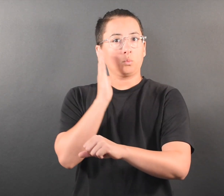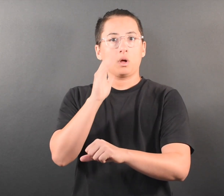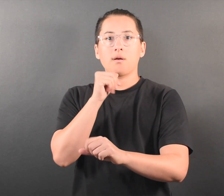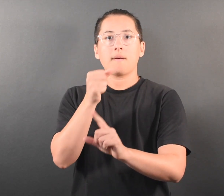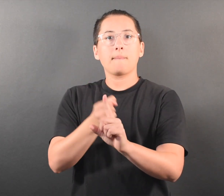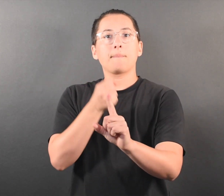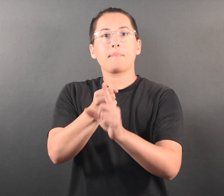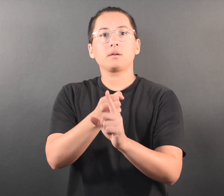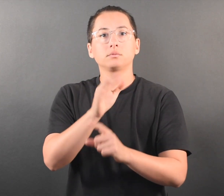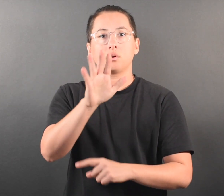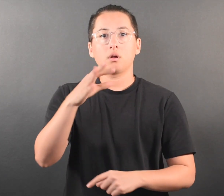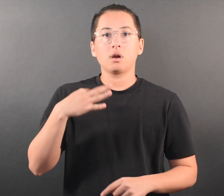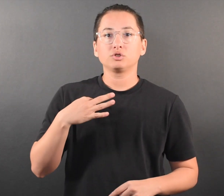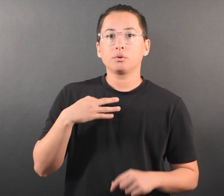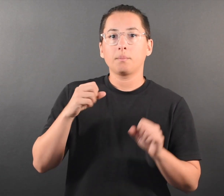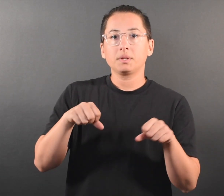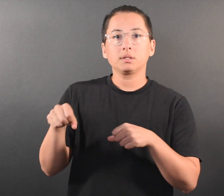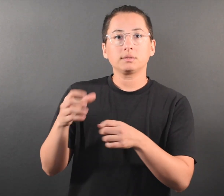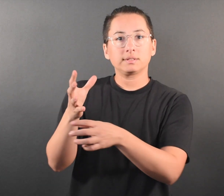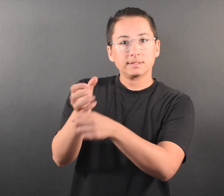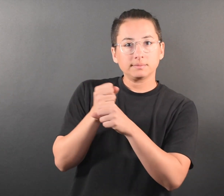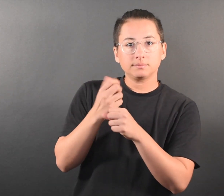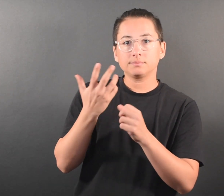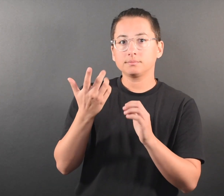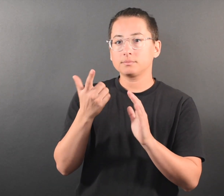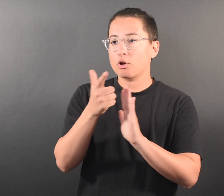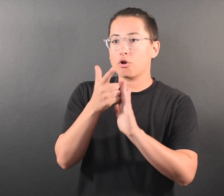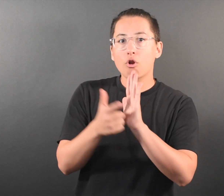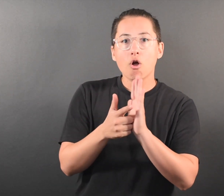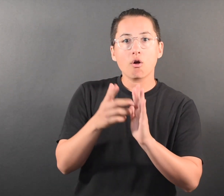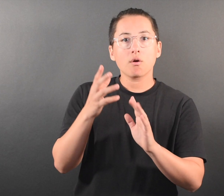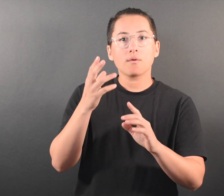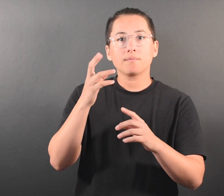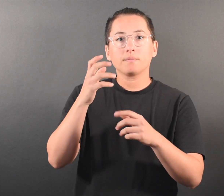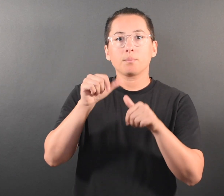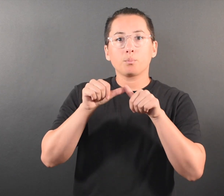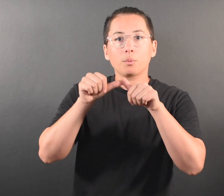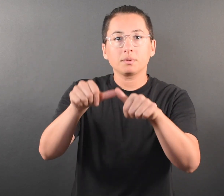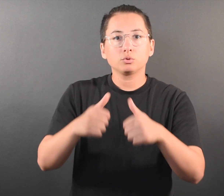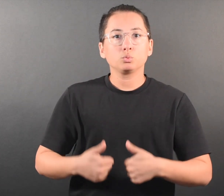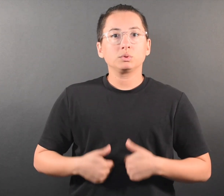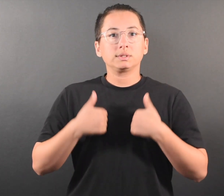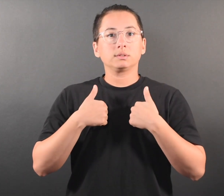Getting vaccinated will not impact your eligibility to gain lawful permanent